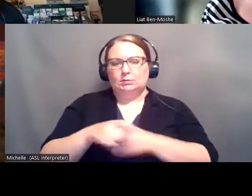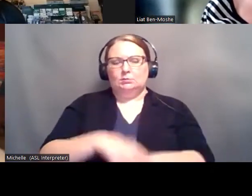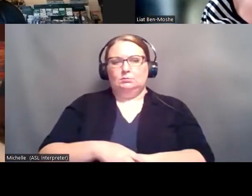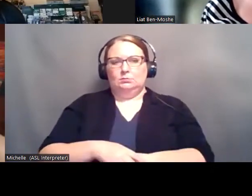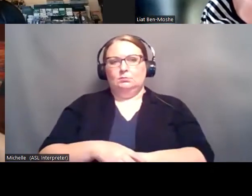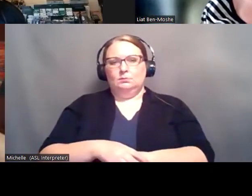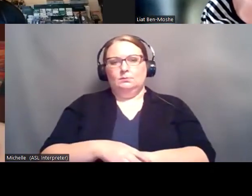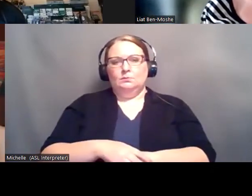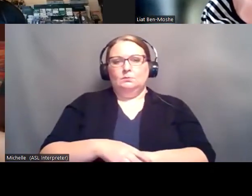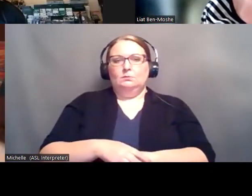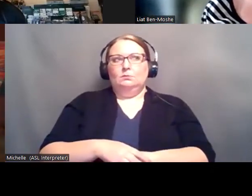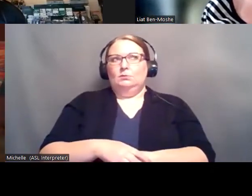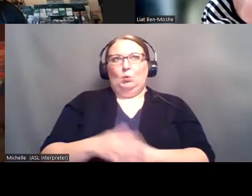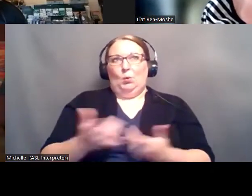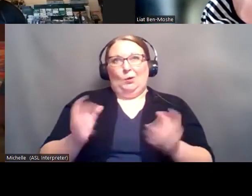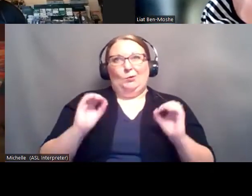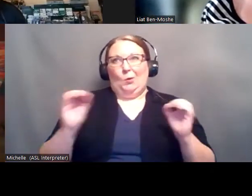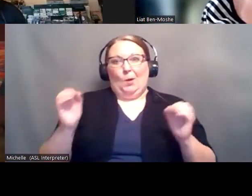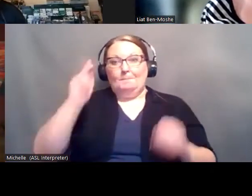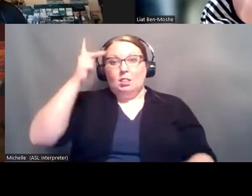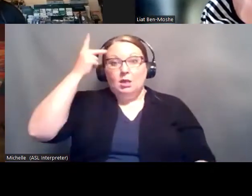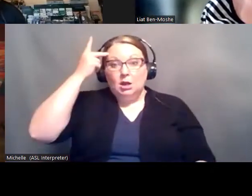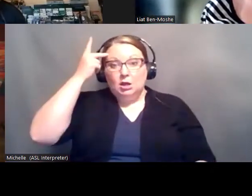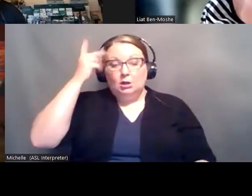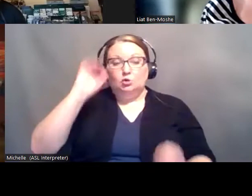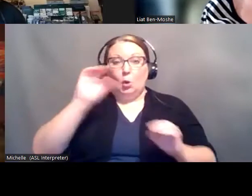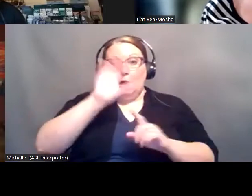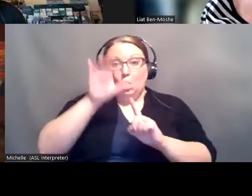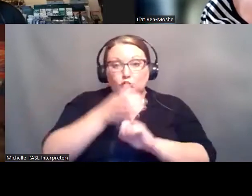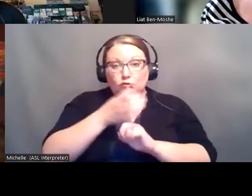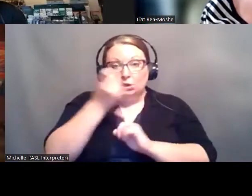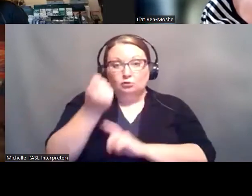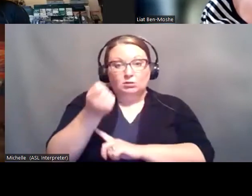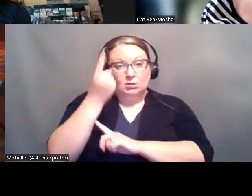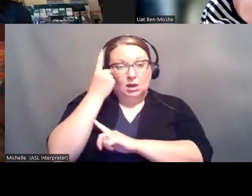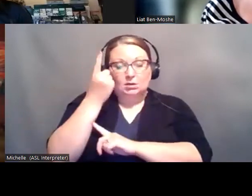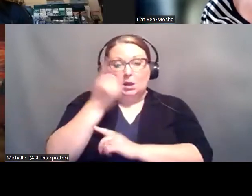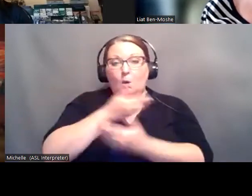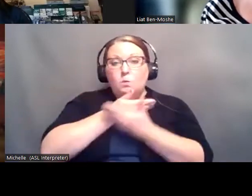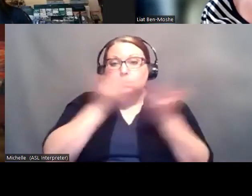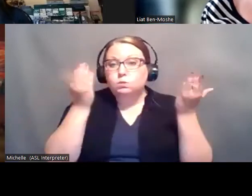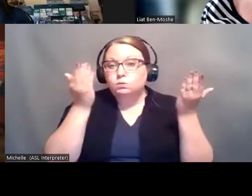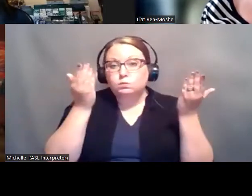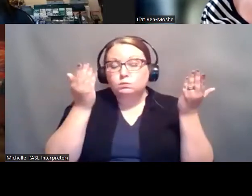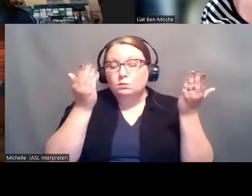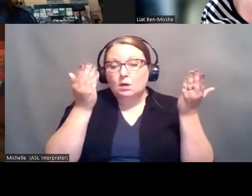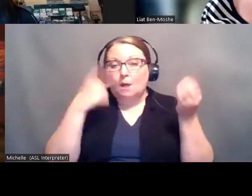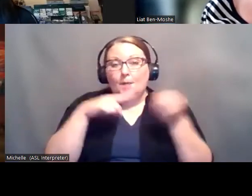let alone any kind of political or cultural understanding of disability, which one might say, you know,